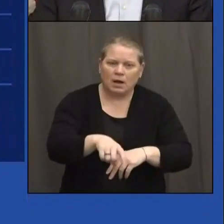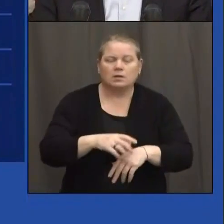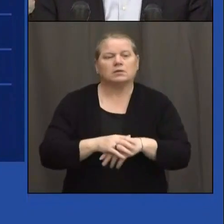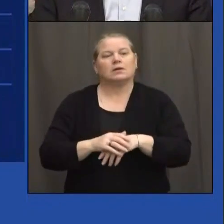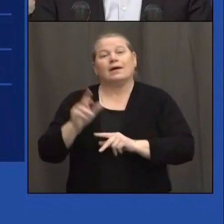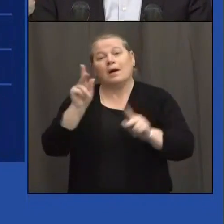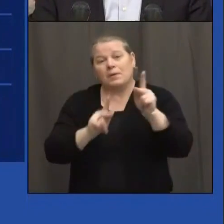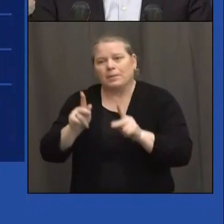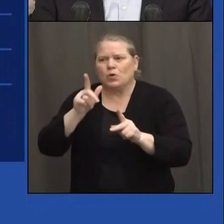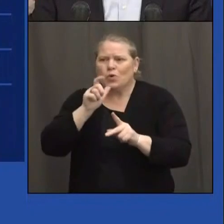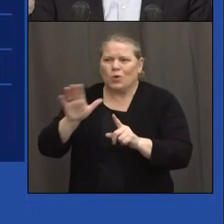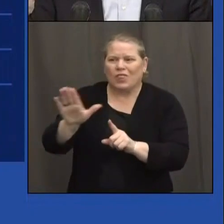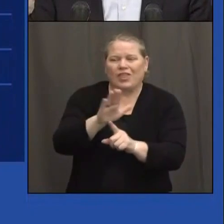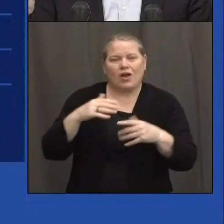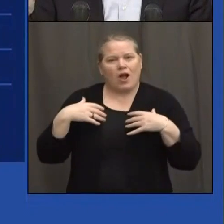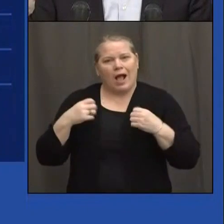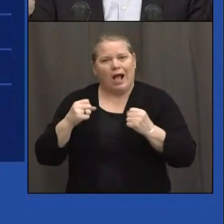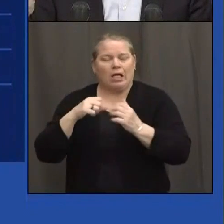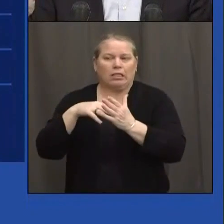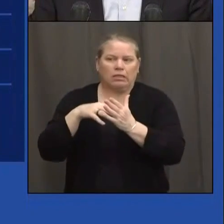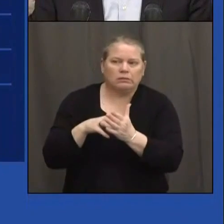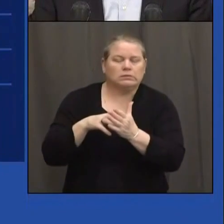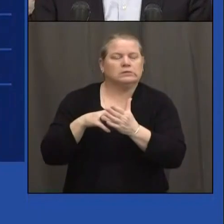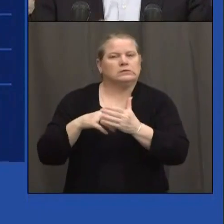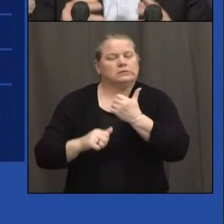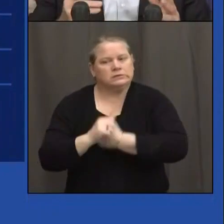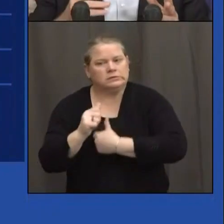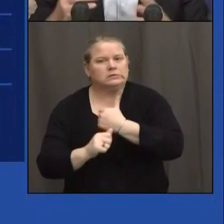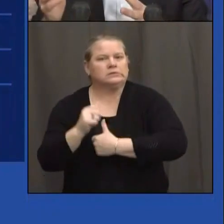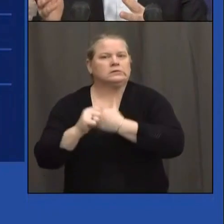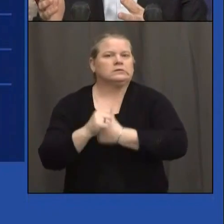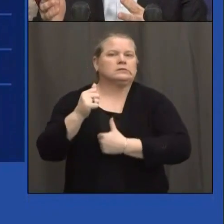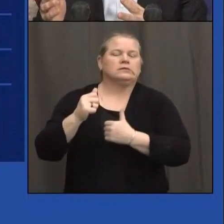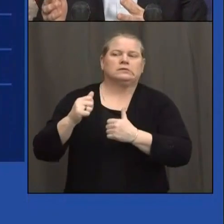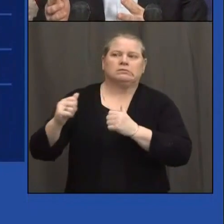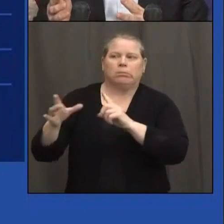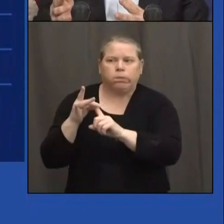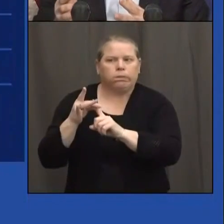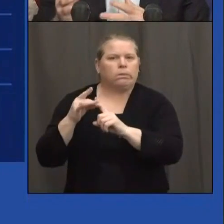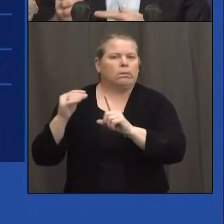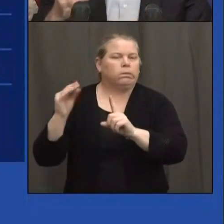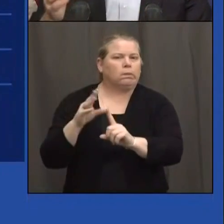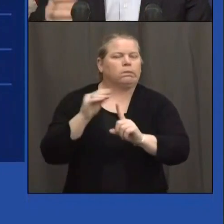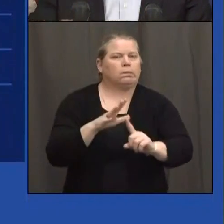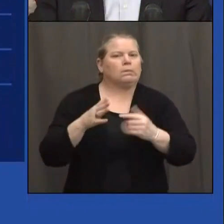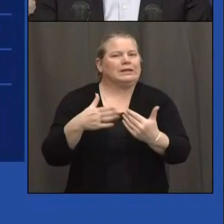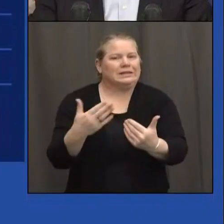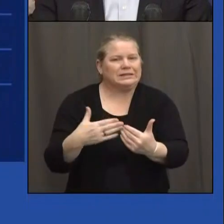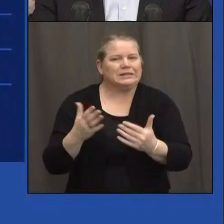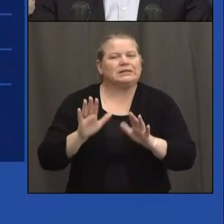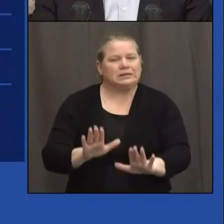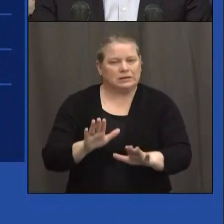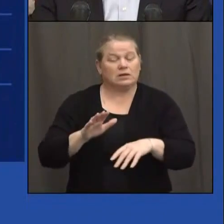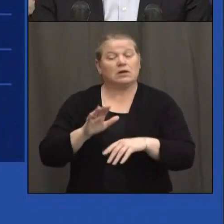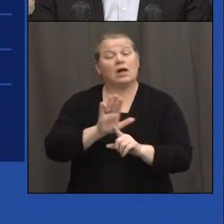DAY THOSE MOST AT RISK THAT DAY THOSE MOST AT RISK THAT IMPACTS DAY THOSE MOST AT RISK THAT IMPACTS THEIR DAY THOSE MOST AT RISK THAT IMPACTS THEIR HEALTH, DAY THOSE MOST AT RISK THAT IMPACTS THEIR HEALTH, THEIR IMPACTS THEIR HEALTH, THEIR IMPACTS THEIR HEALTH, THEIR PERSONAL IMPACTS THEIR HEALTH, THEIR PERSONAL HEALTH IMPACTS THEIR HEALTH, THEIR PERSONAL HEALTH AS IMPACTS THEIR HEALTH, THEIR PERSONAL HEALTH AS WELL IMPACTS THEIR HEALTH, THEIR PERSONAL HEALTH AS WELL AS PERSONAL HEALTH AS WELL AS PERSONAL HEALTH AS WELL AS THE PERSONAL HEALTH AS WELL AS THE COMMUNITY PERSONAL HEALTH AS WELL AS THE COMMUNITY HEALTH PERSONAL HEALTH AS WELL AS THE COMMUNITY HEALTH BECAUSE THE COMMUNITY HEALTH BECAUSE THE COMMUNITY HEALTH BECAUSE YOU'VE THE COMMUNITY HEALTH BECAUSE YOU'VE SEEN THE COMMUNITY HEALTH BECAUSE YOU'VE SEEN THE THE COMMUNITY HEALTH BECAUSE YOU'VE SEEN THE POSSIBILITIES YOU'VE SEEN THE POSSIBILITIES YOU'VE SEEN THE POSSIBILITIES OF